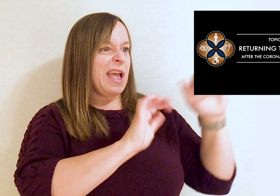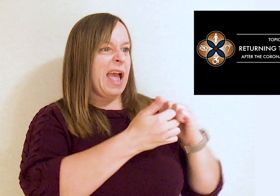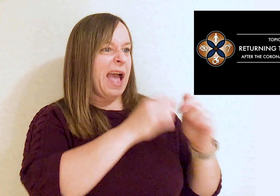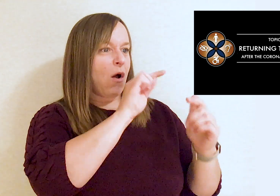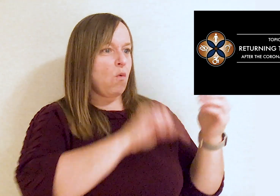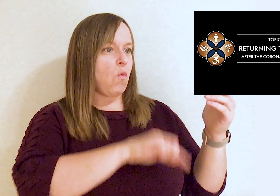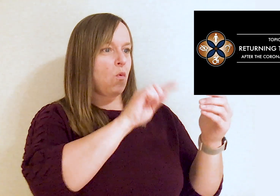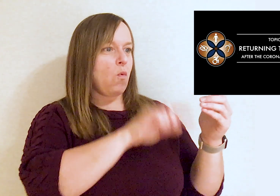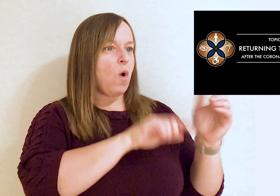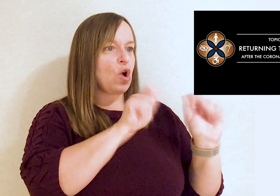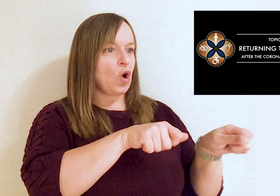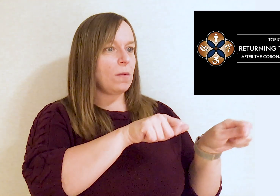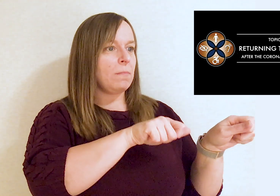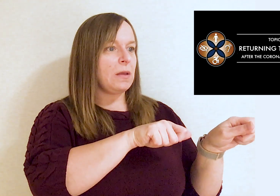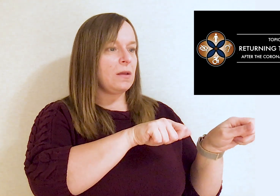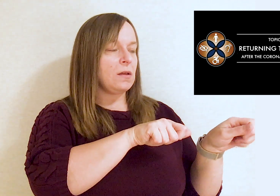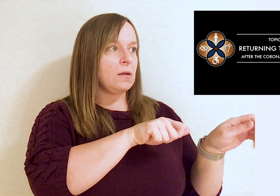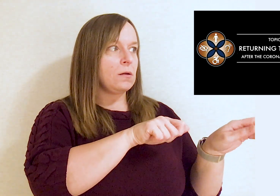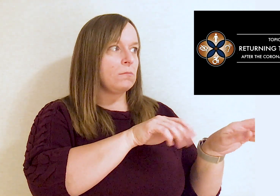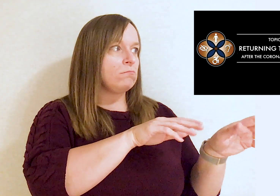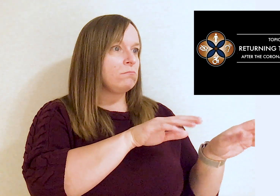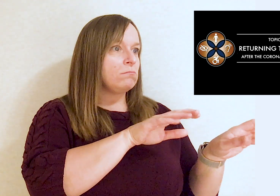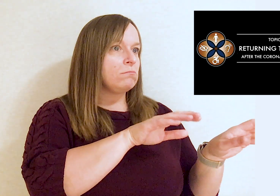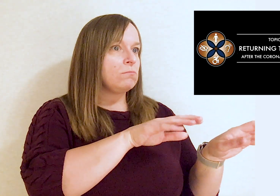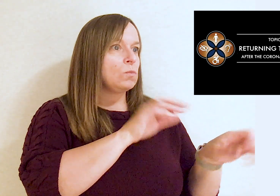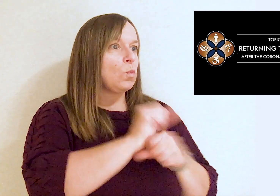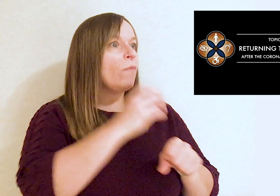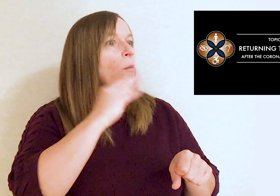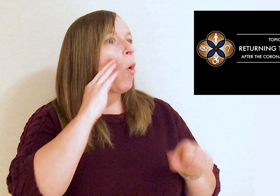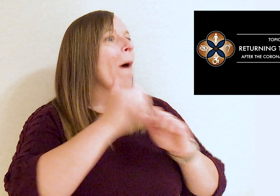it could be done in another setting." Like for example, there's one